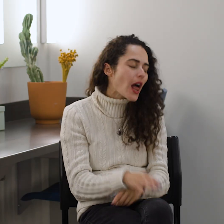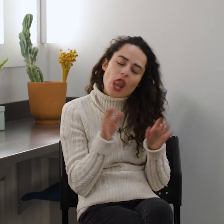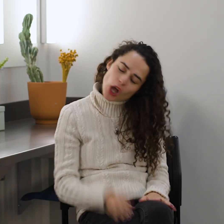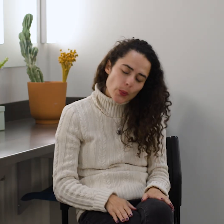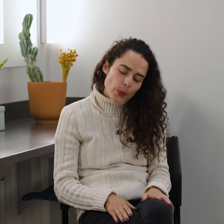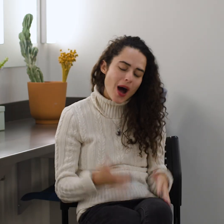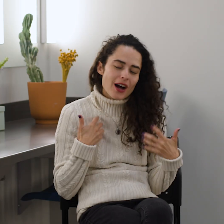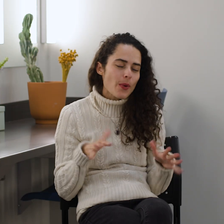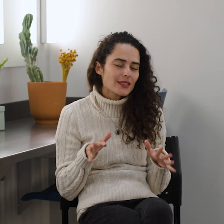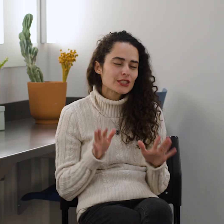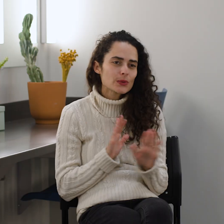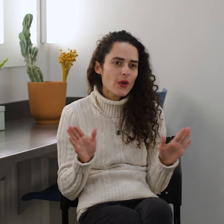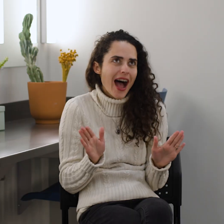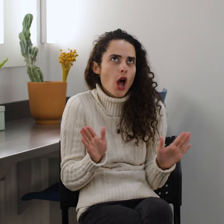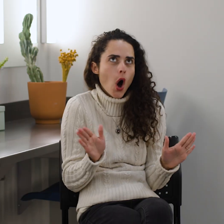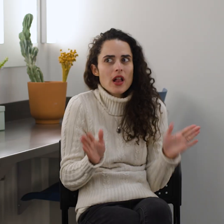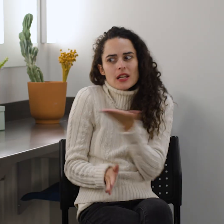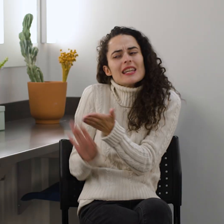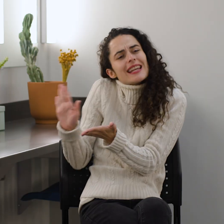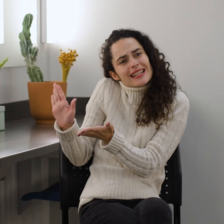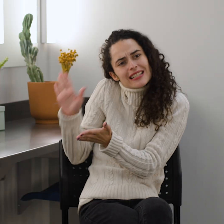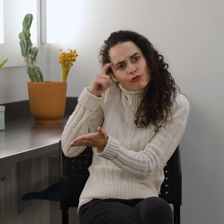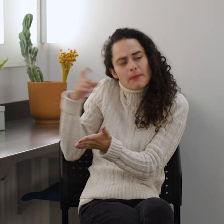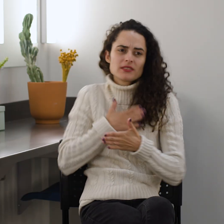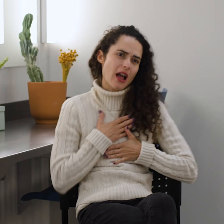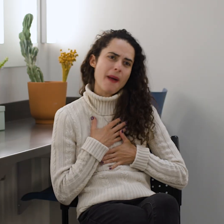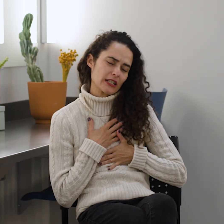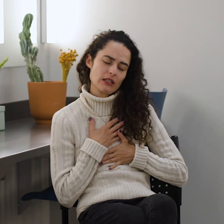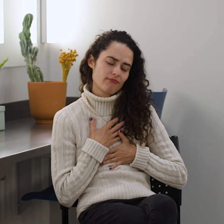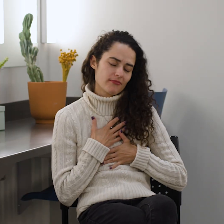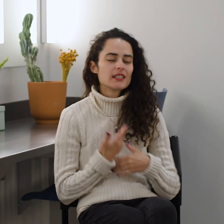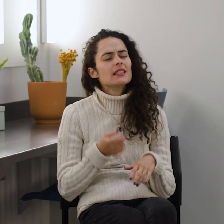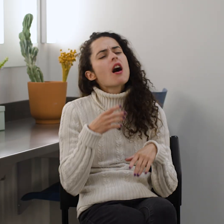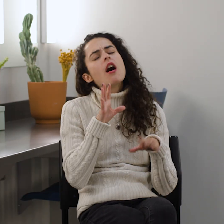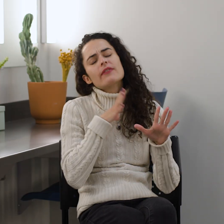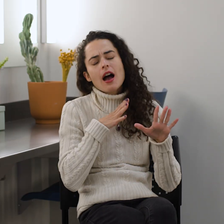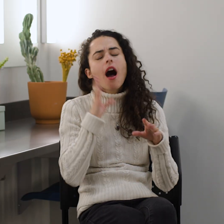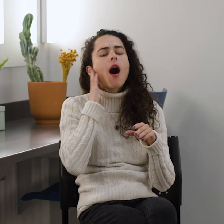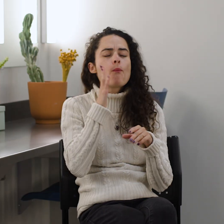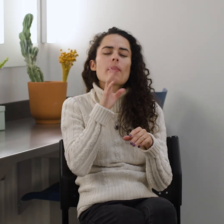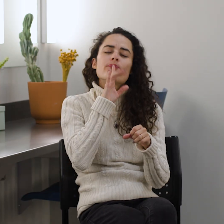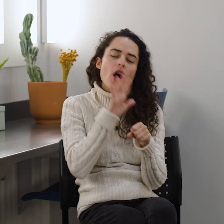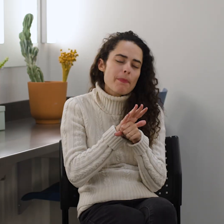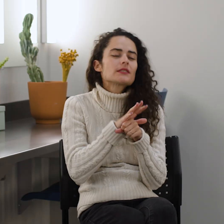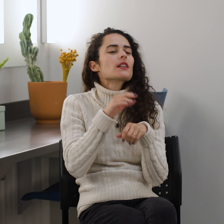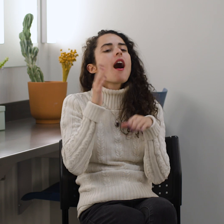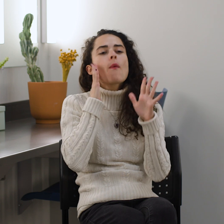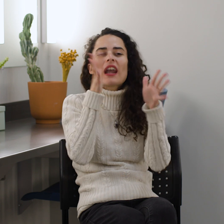“No. I don’t want to. At all.” “That’s my boyfriend’s dream, not mine.” And she said, “Okay, fine. I promise I will